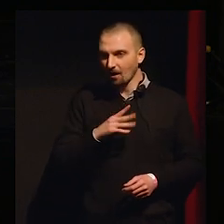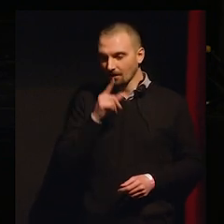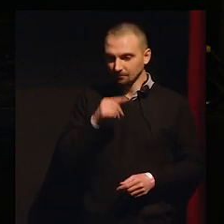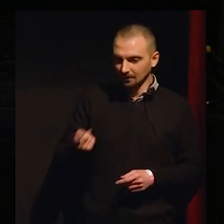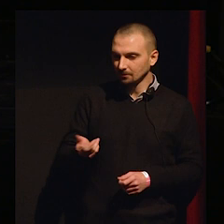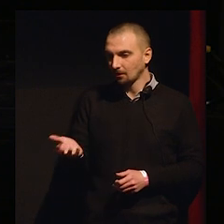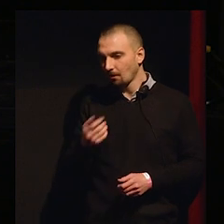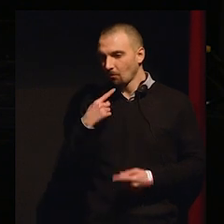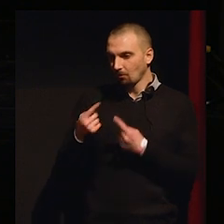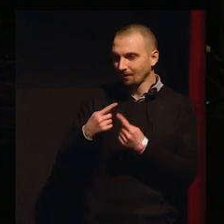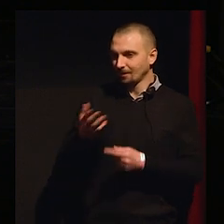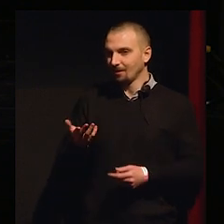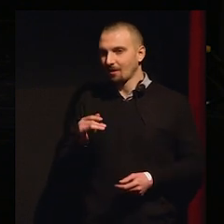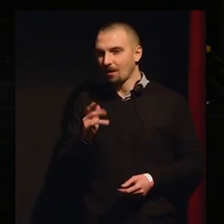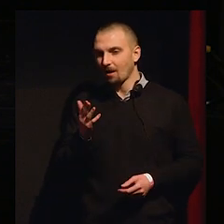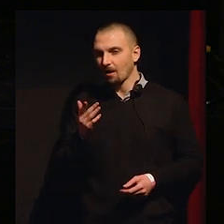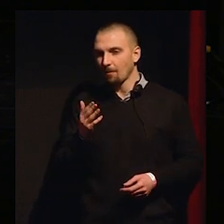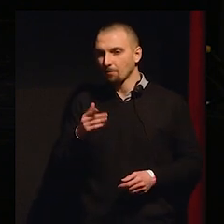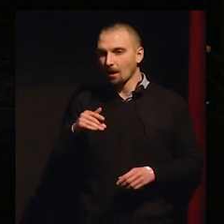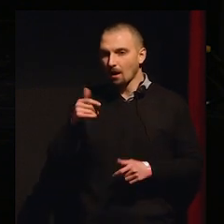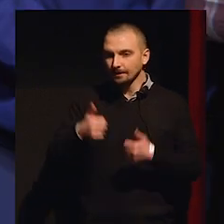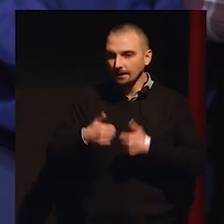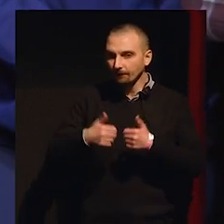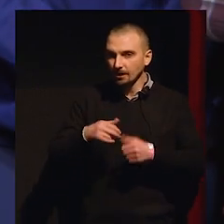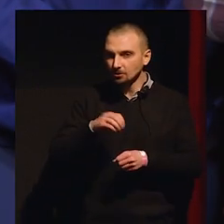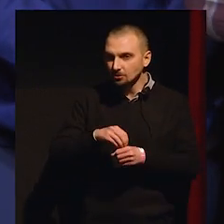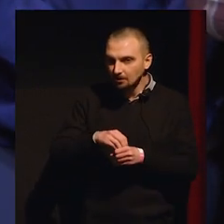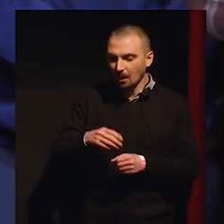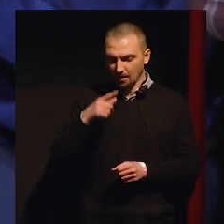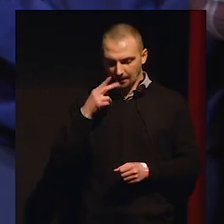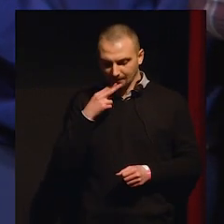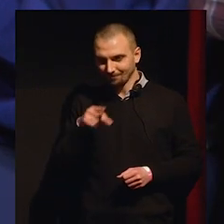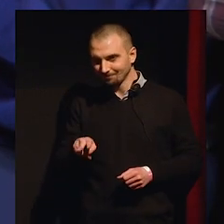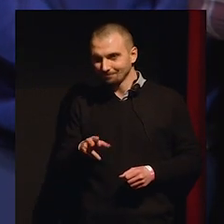raised different things in the interviewer, in our game.